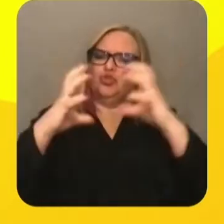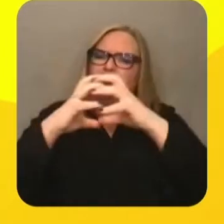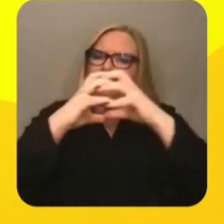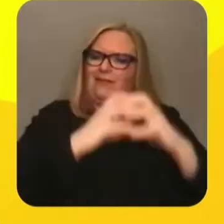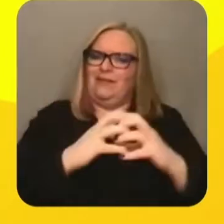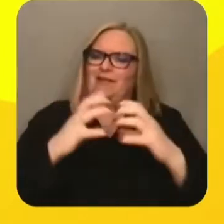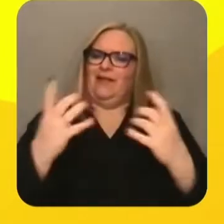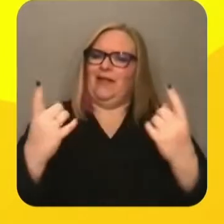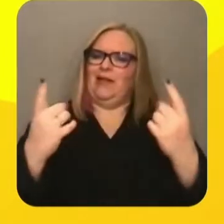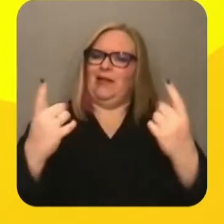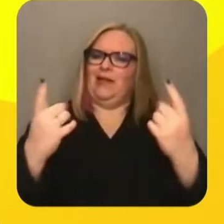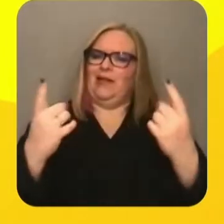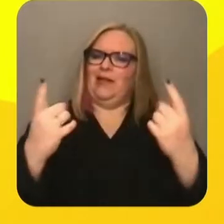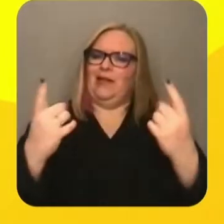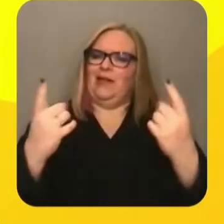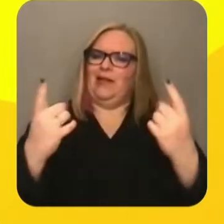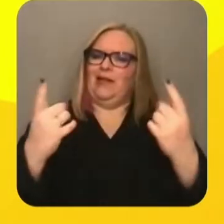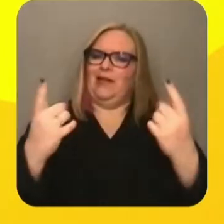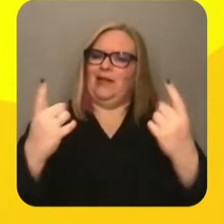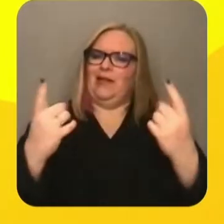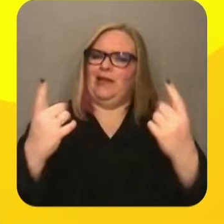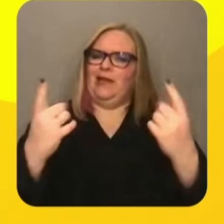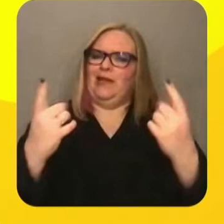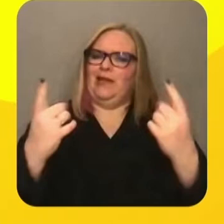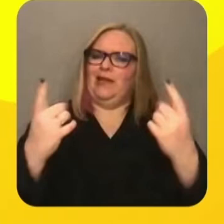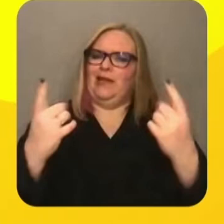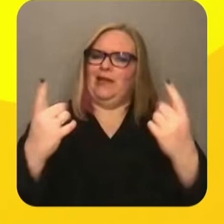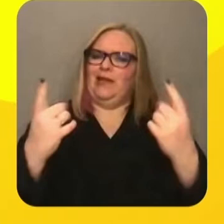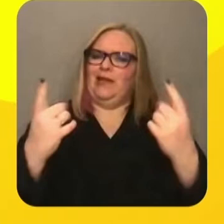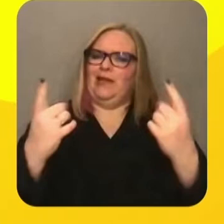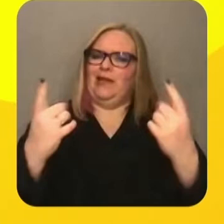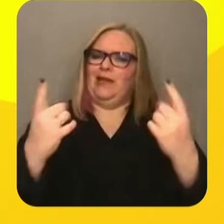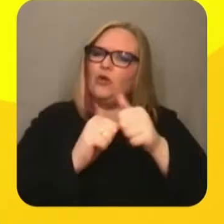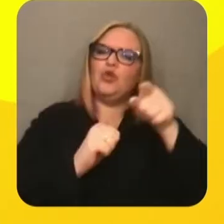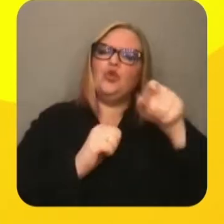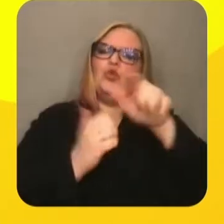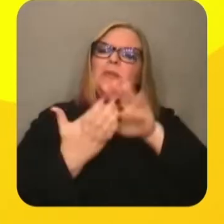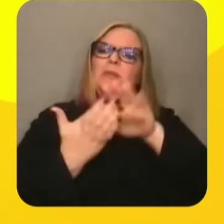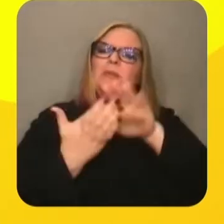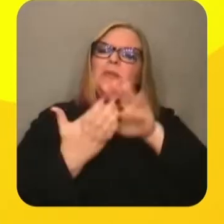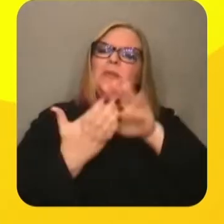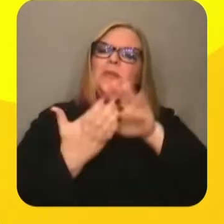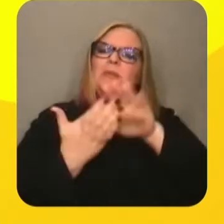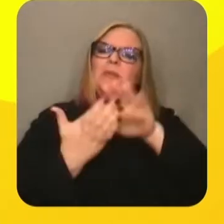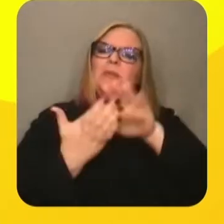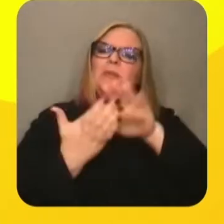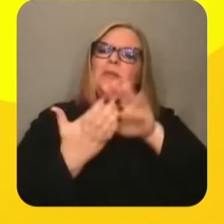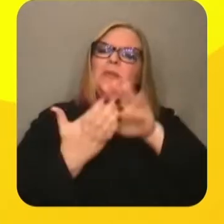I love that you talked about that. How do you get specific? Because we do want to know what the lived experience of folks with multiple identities.